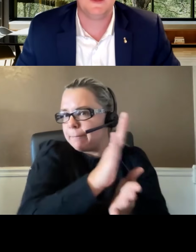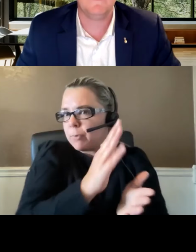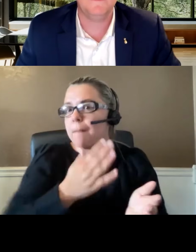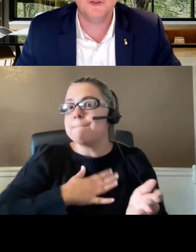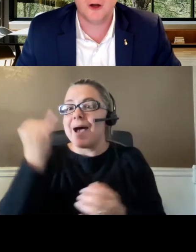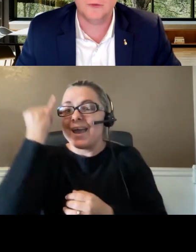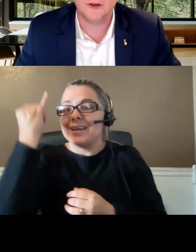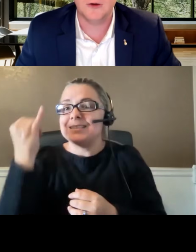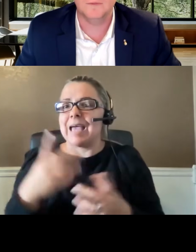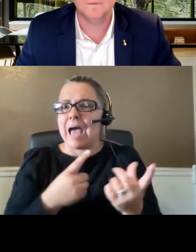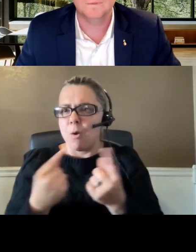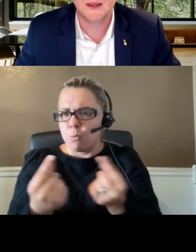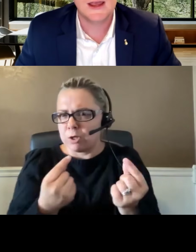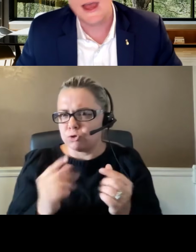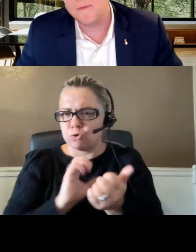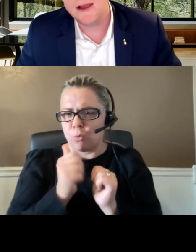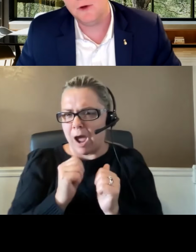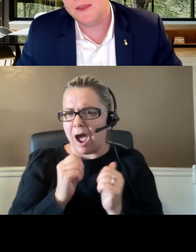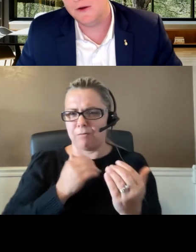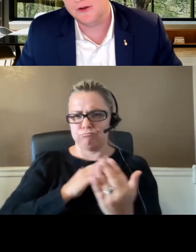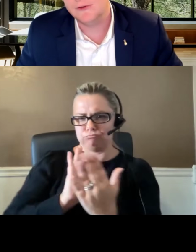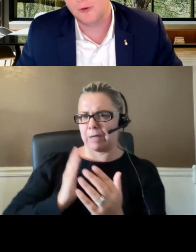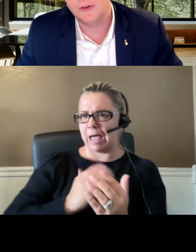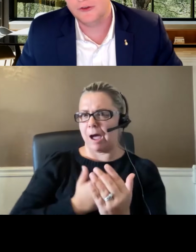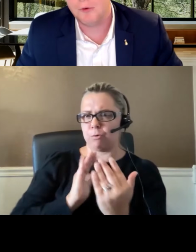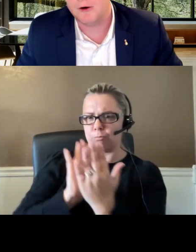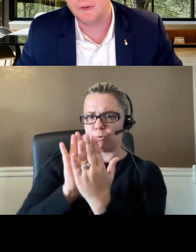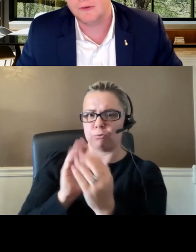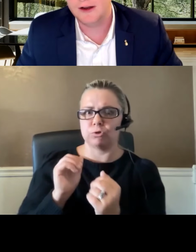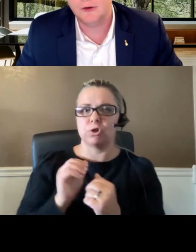do that we have a few terms to know. And the main one that you're looking for is "supports". Right?